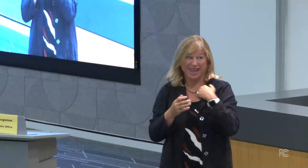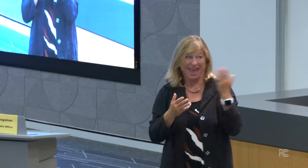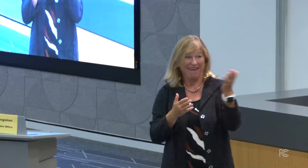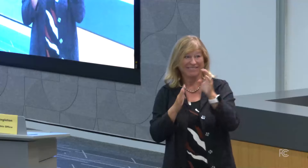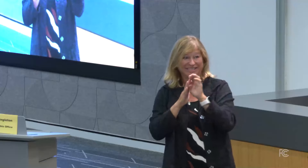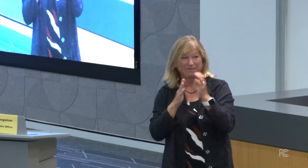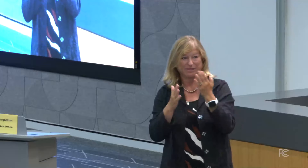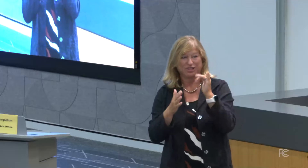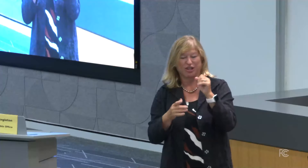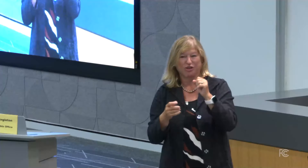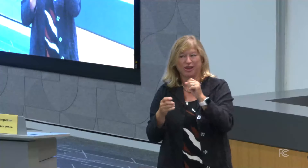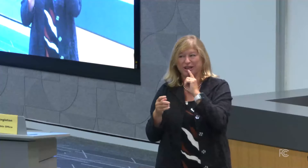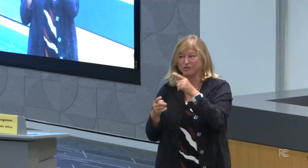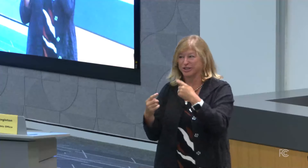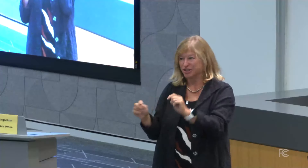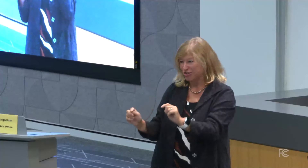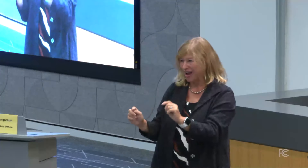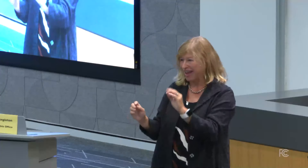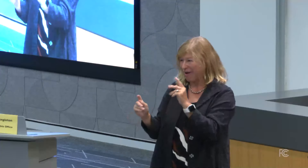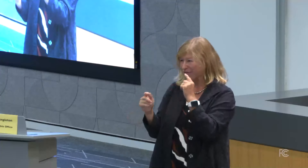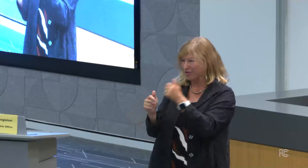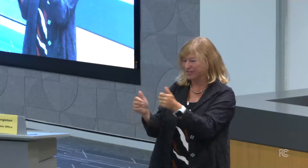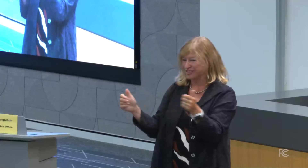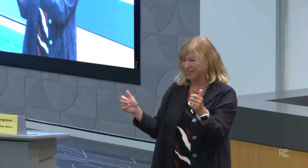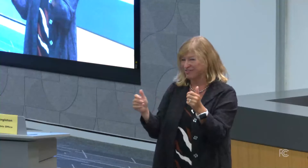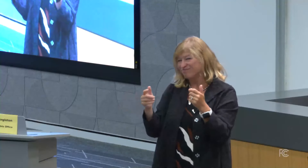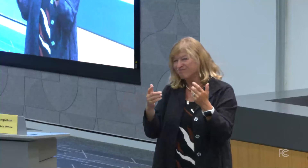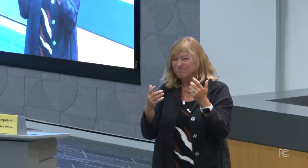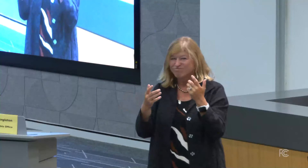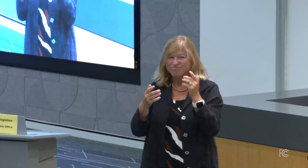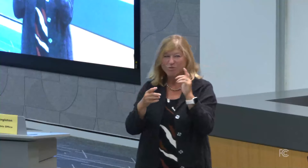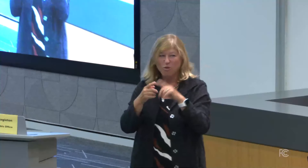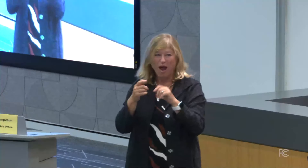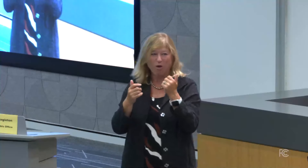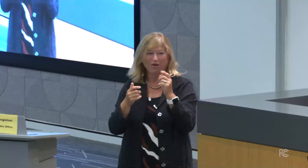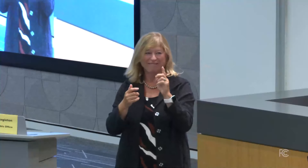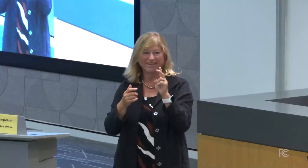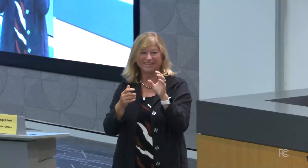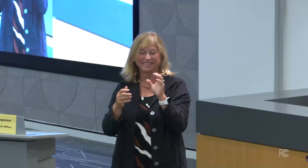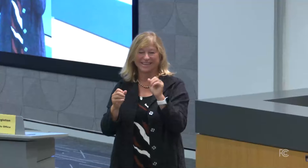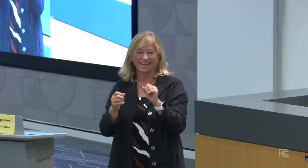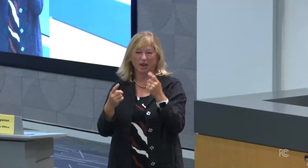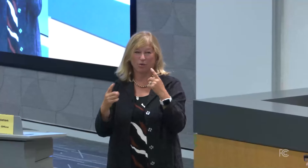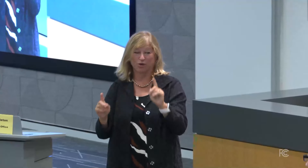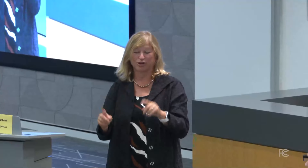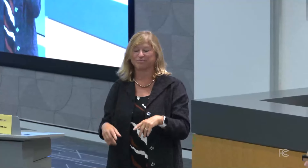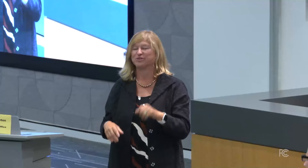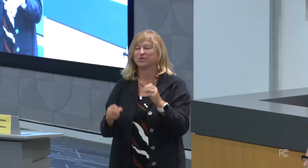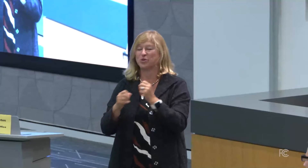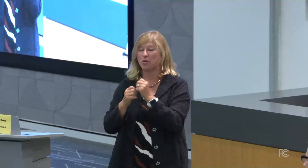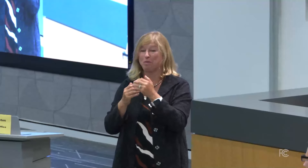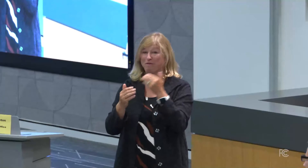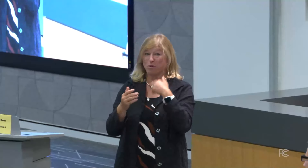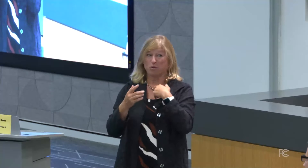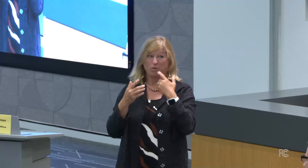WITH US TO EXPLAIN ALL THE VARIOUS WAYS AND METHODS TO MAKING THIS POSSIBLE. THANK YOU FOR THAT.